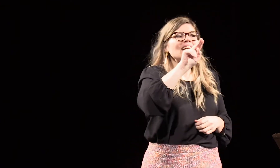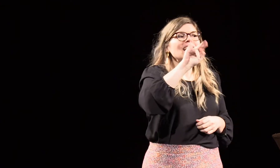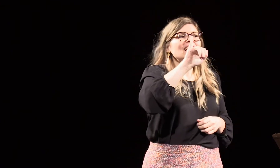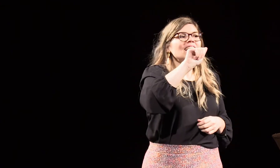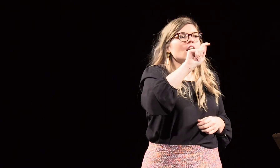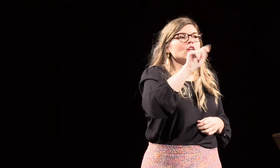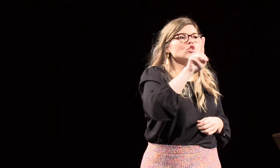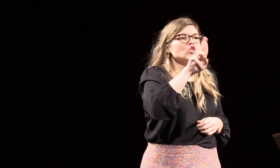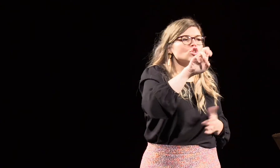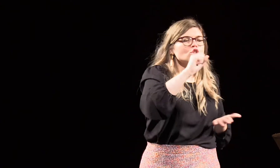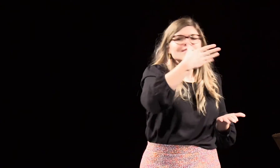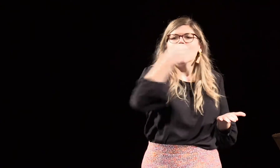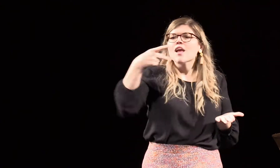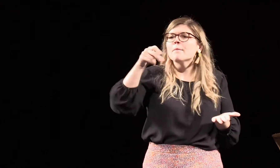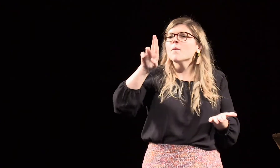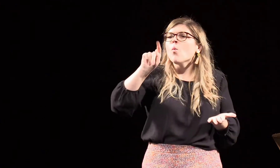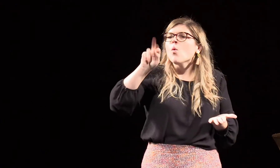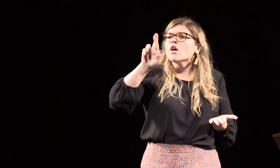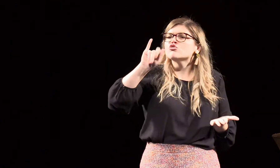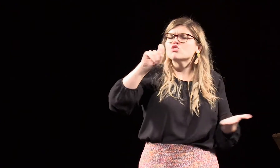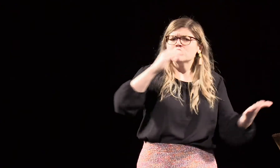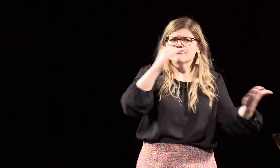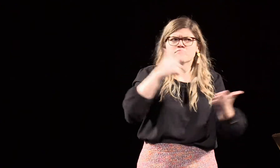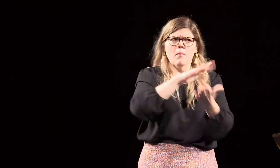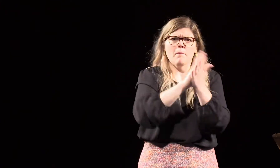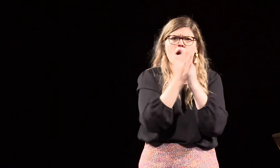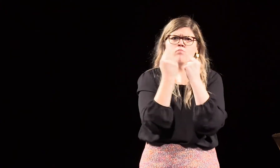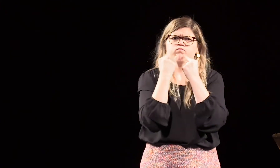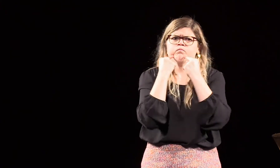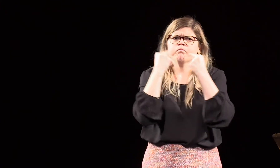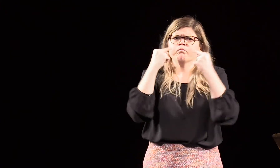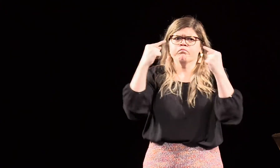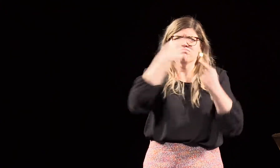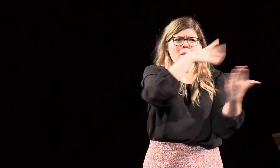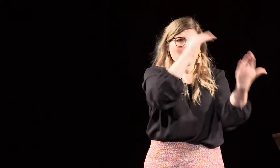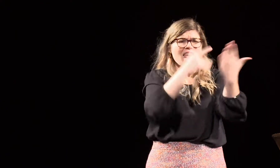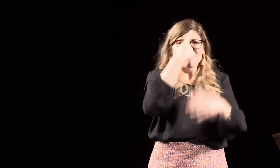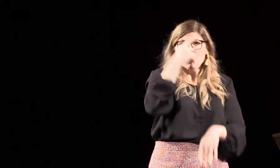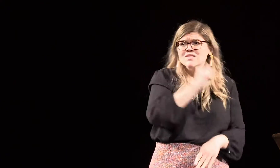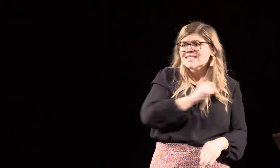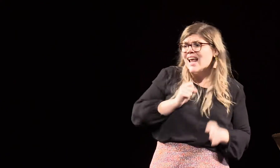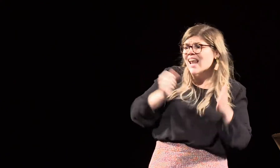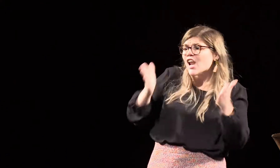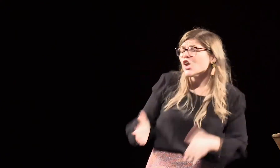His specialty was in miniatures and portraits. He became very famous.